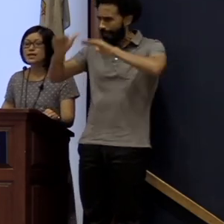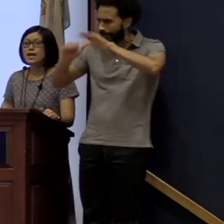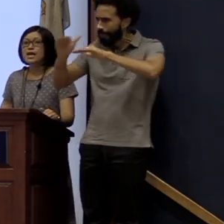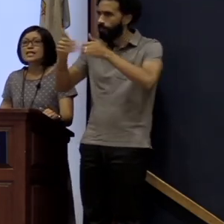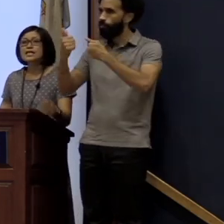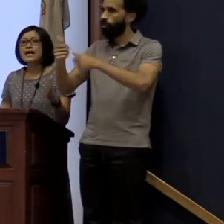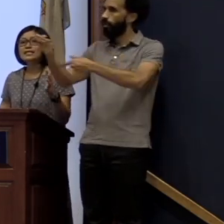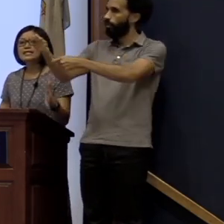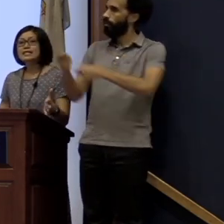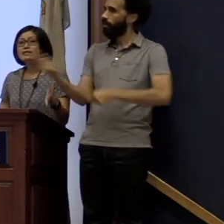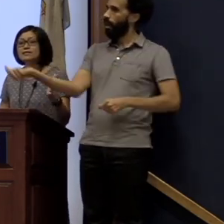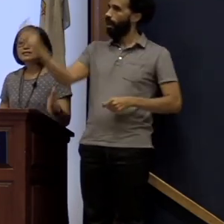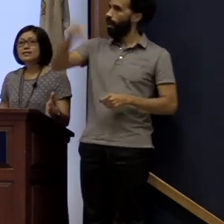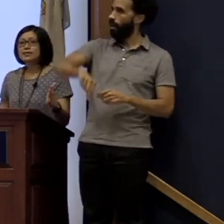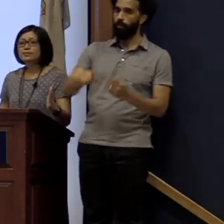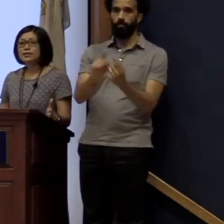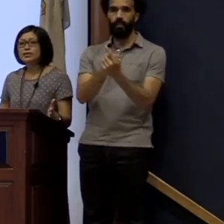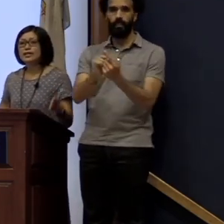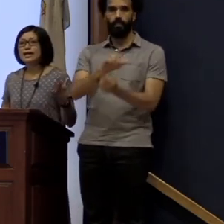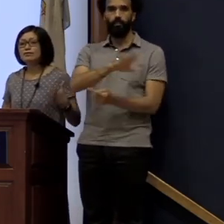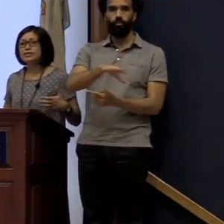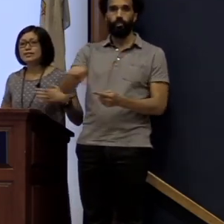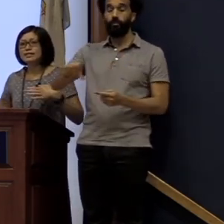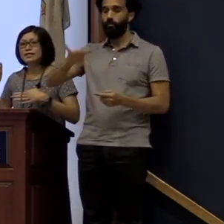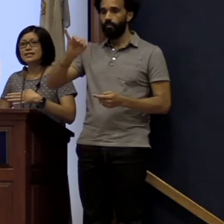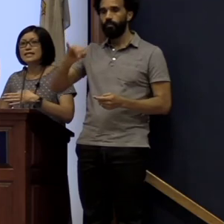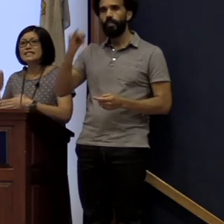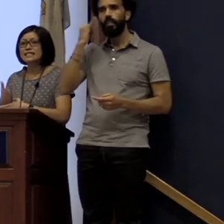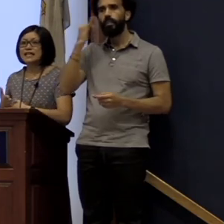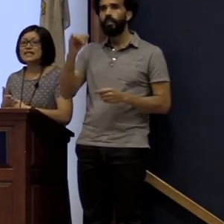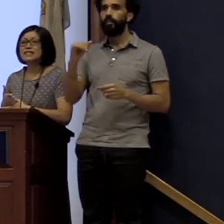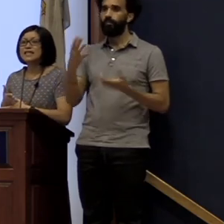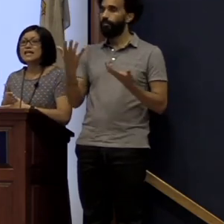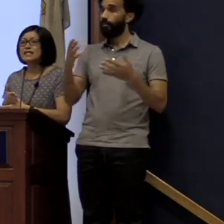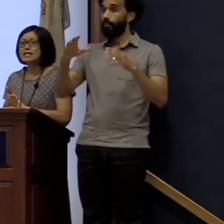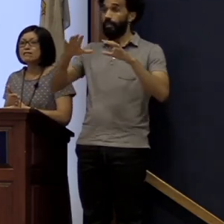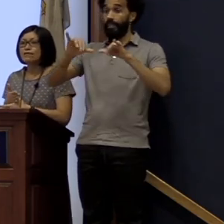The idea of systemic oppression and how science can intersect I think for us